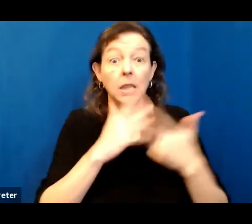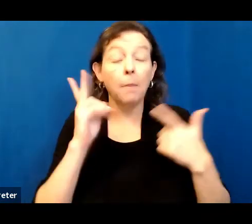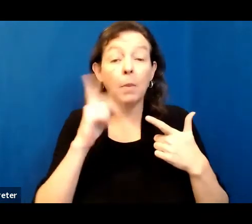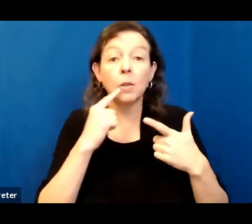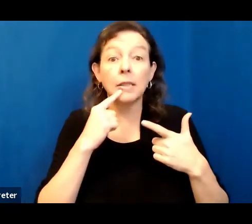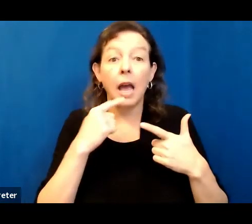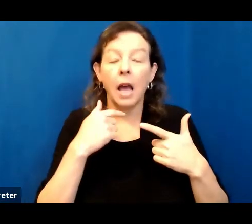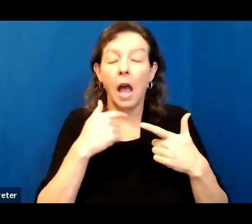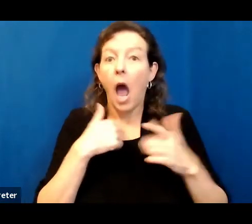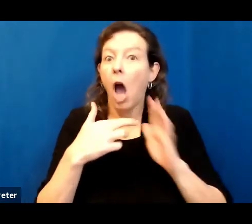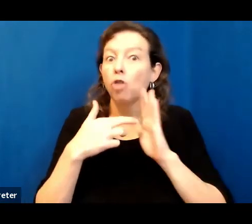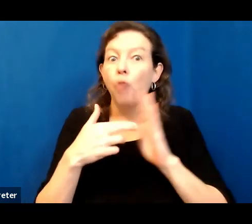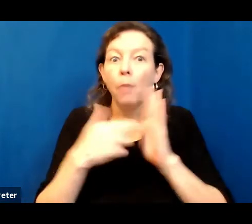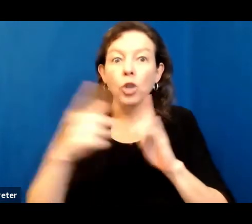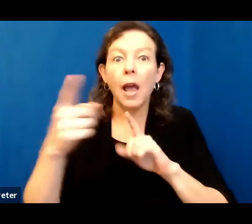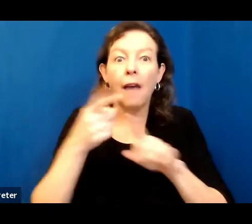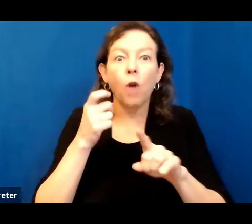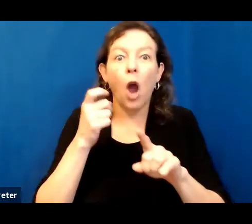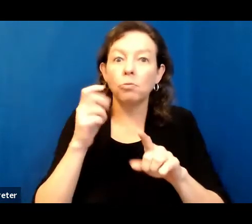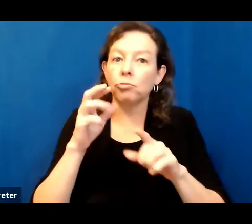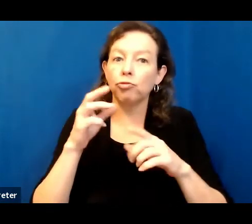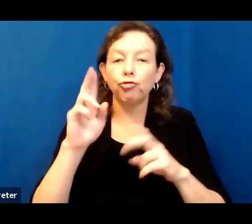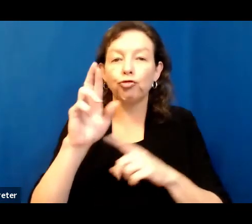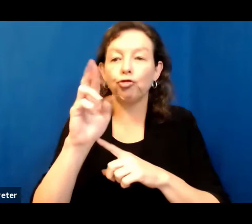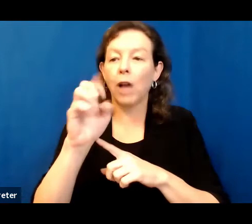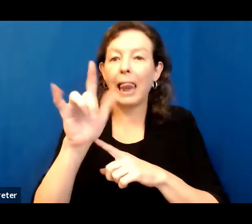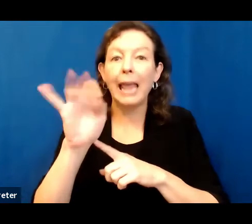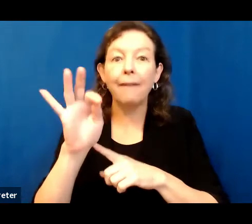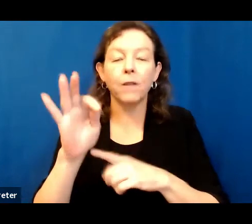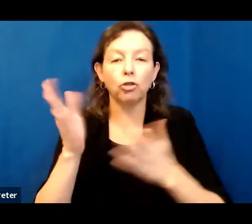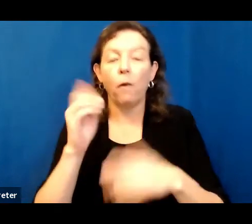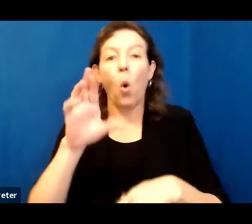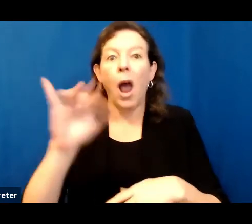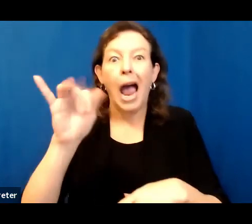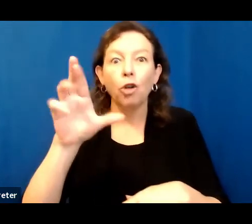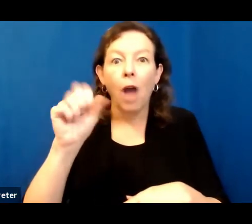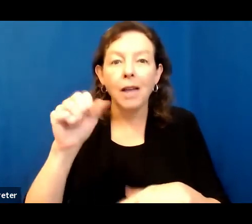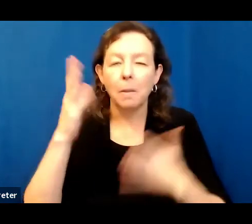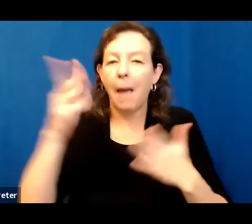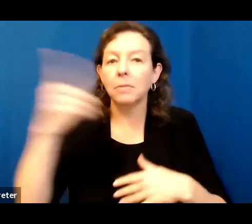you know, a disaster relief service or the IRS or even an insurance inspector, housing inspector